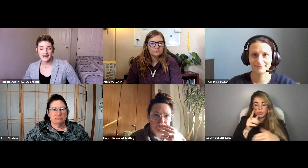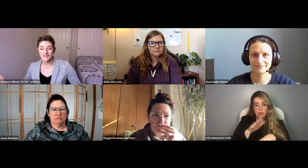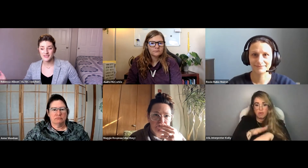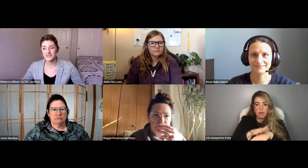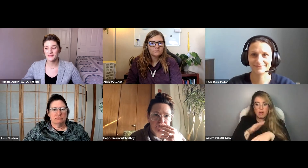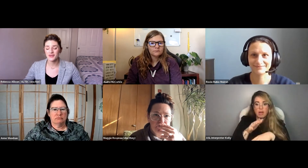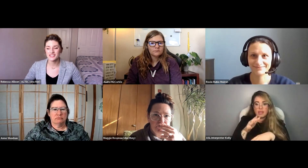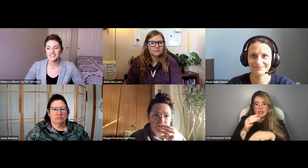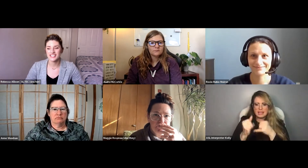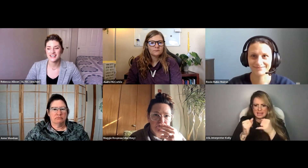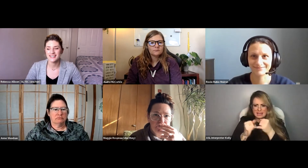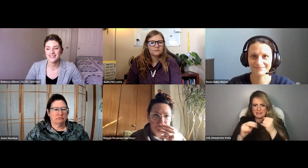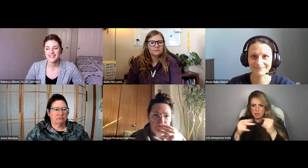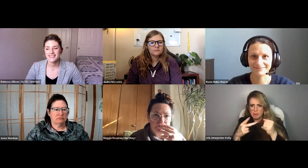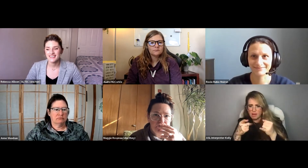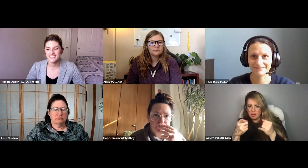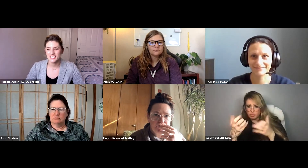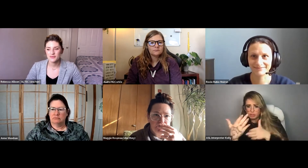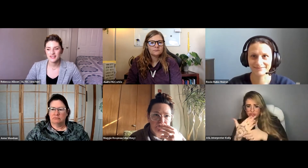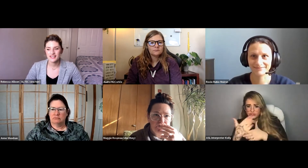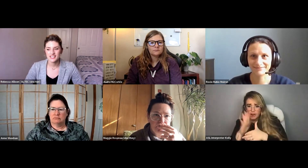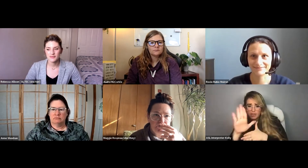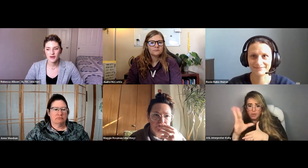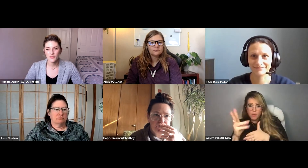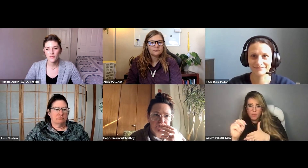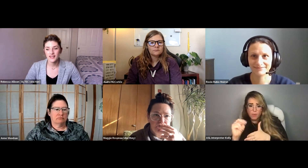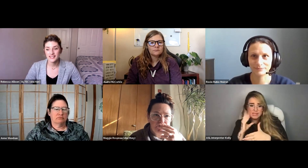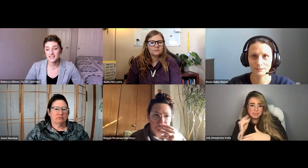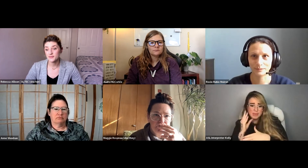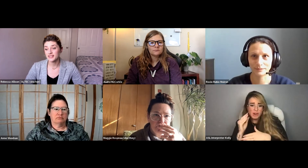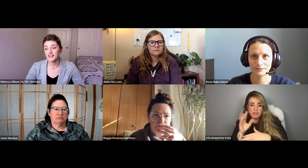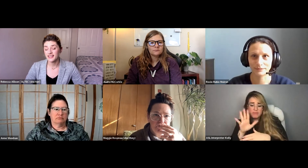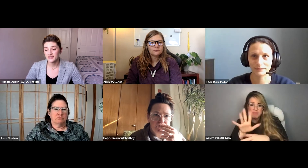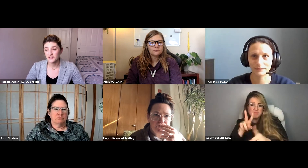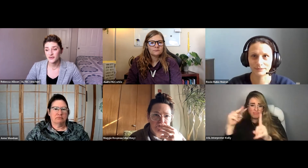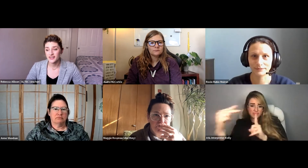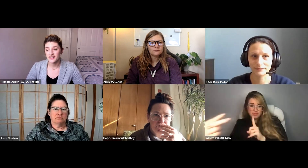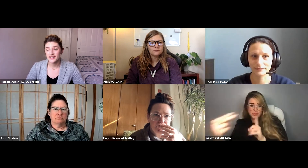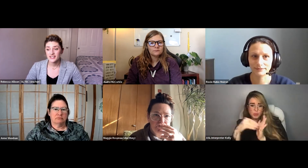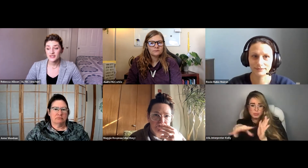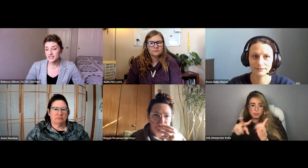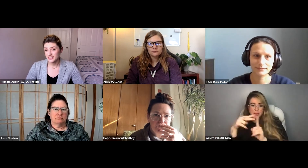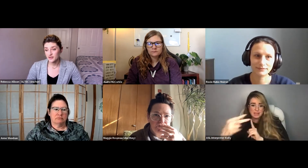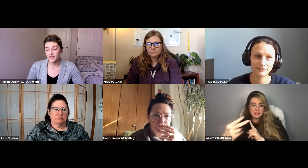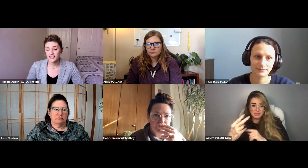don't know if they want to share their experience about what it has been like for using Nearpod.